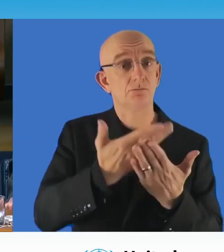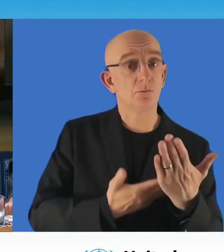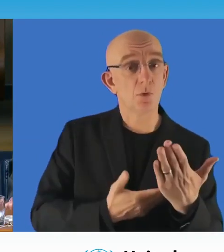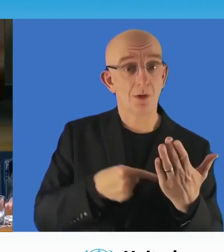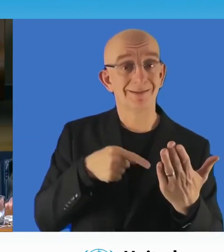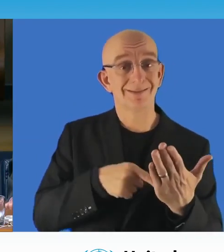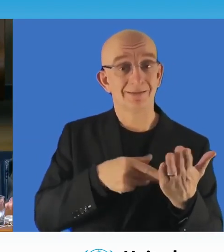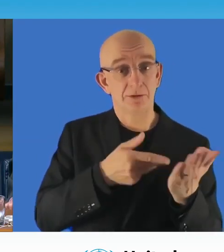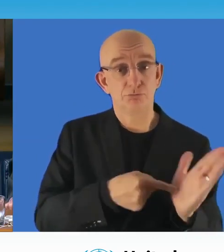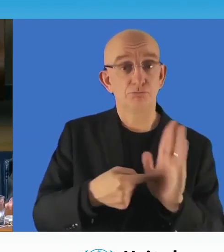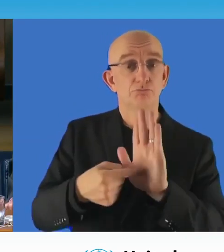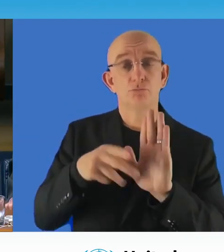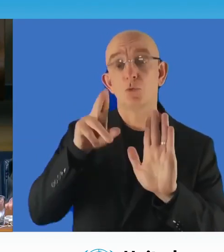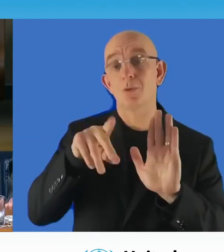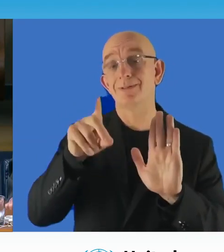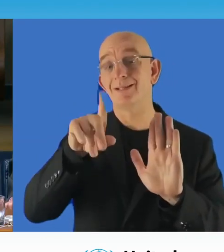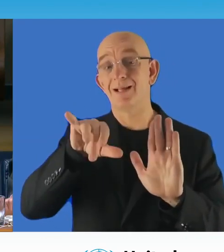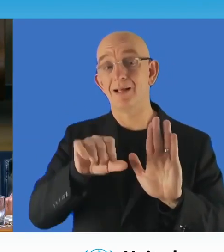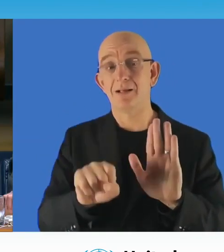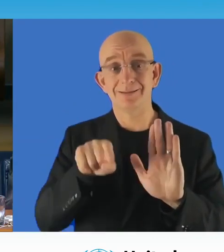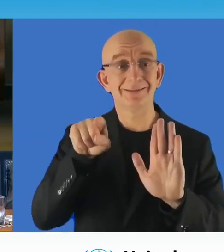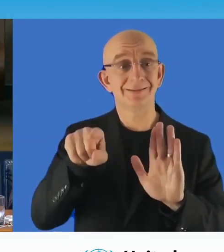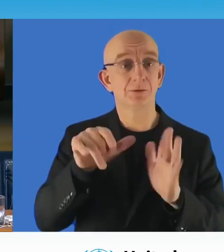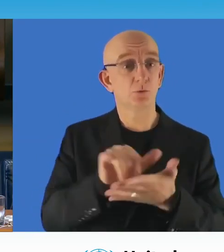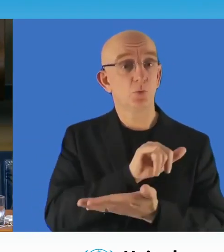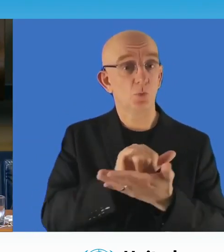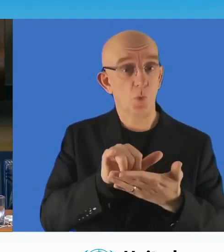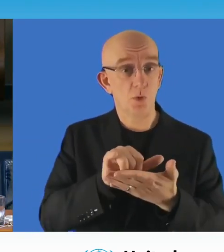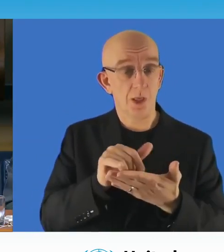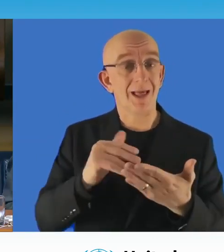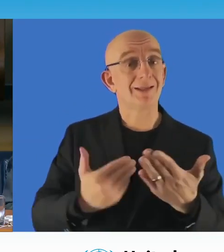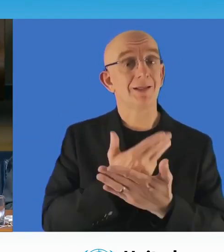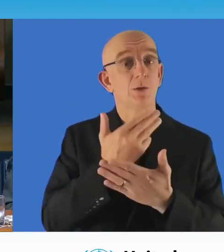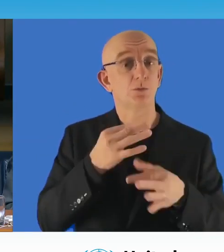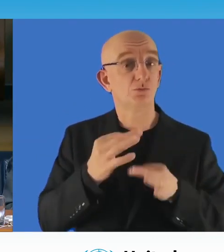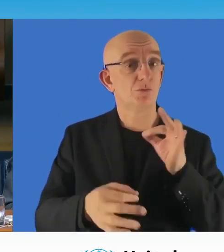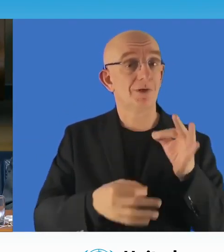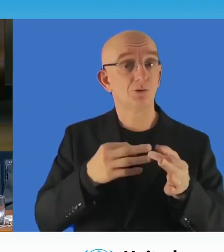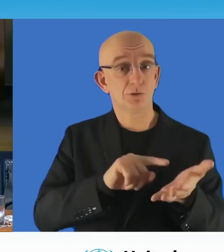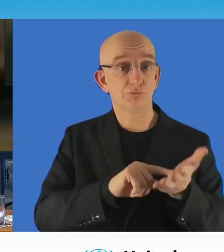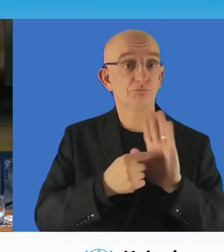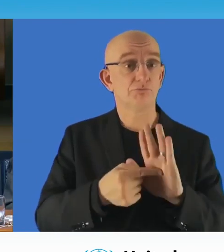conclude Mr President I wish to stress that we have not gotten everything right and we still